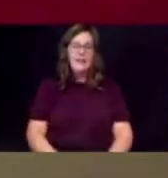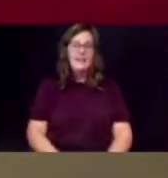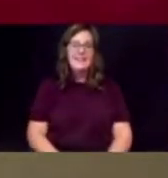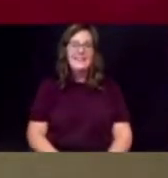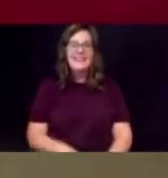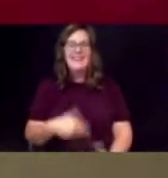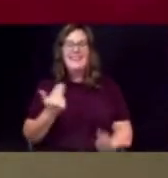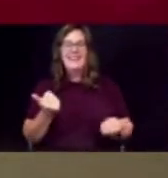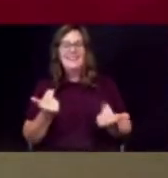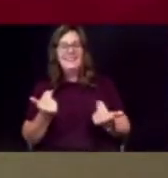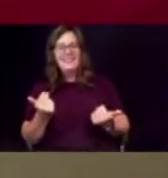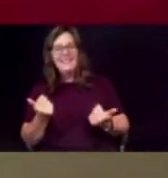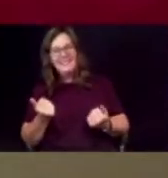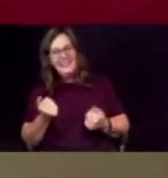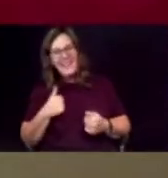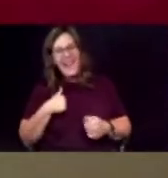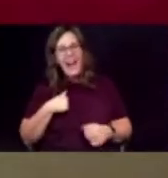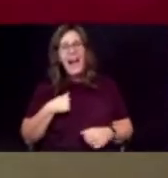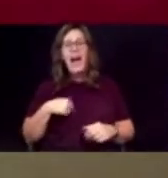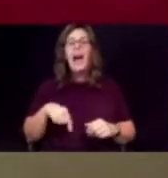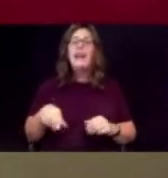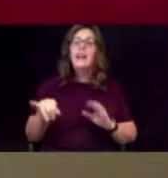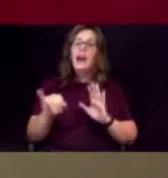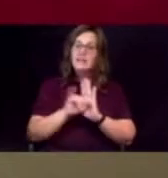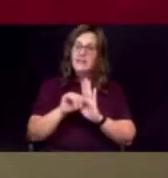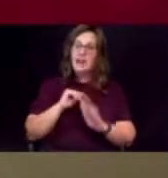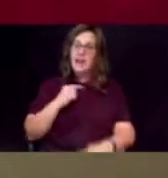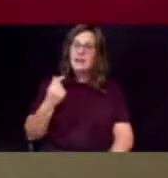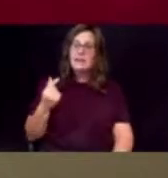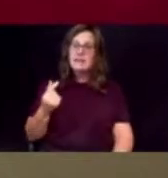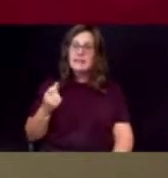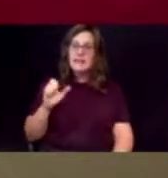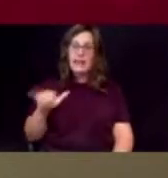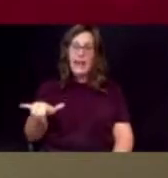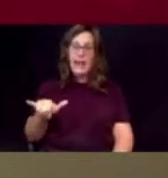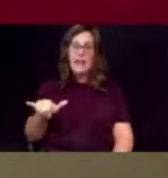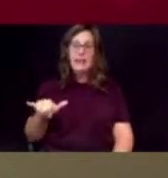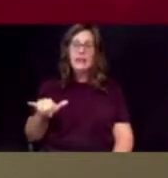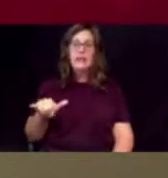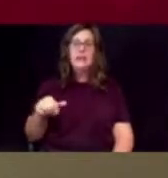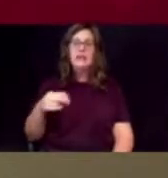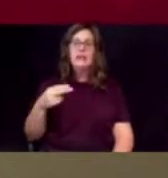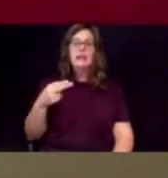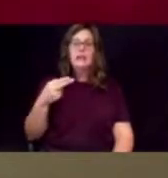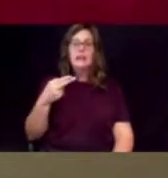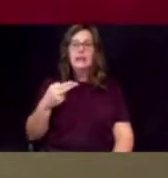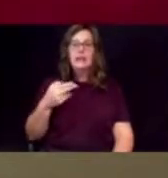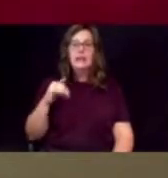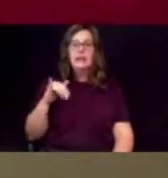also i do identify as gay youth um he or she are his or her uh let's see